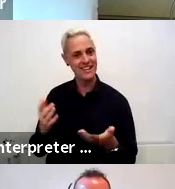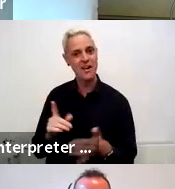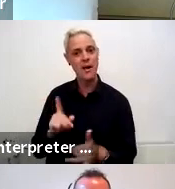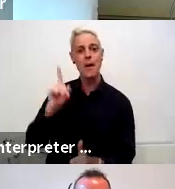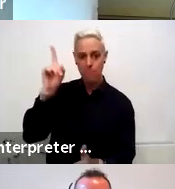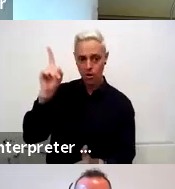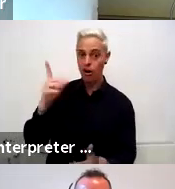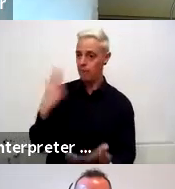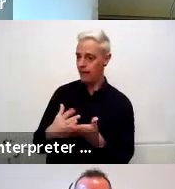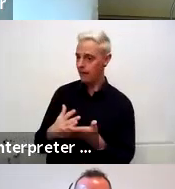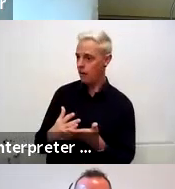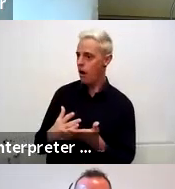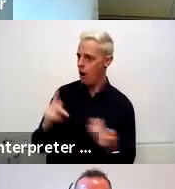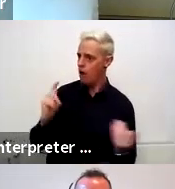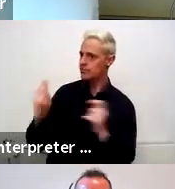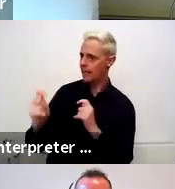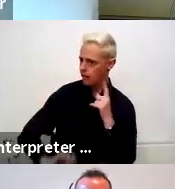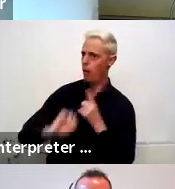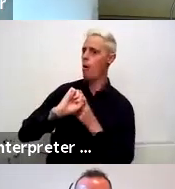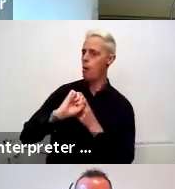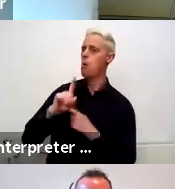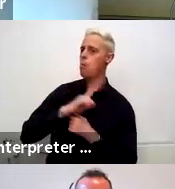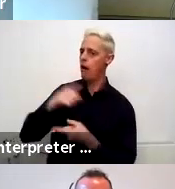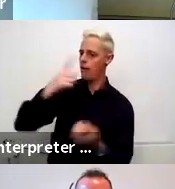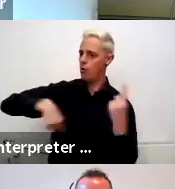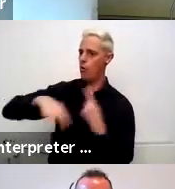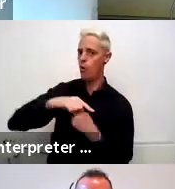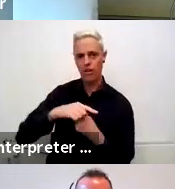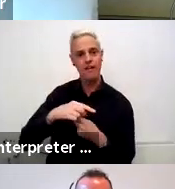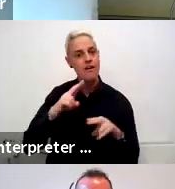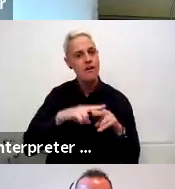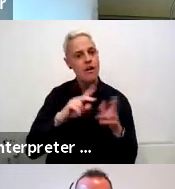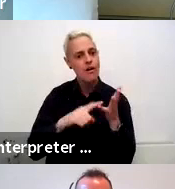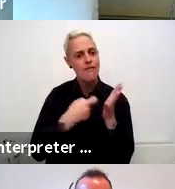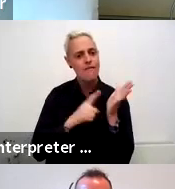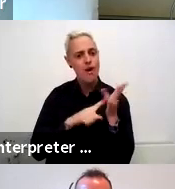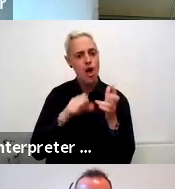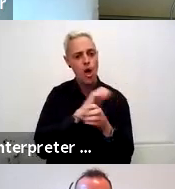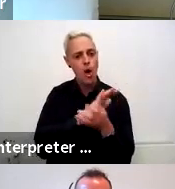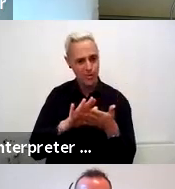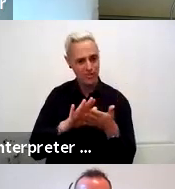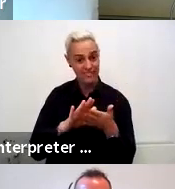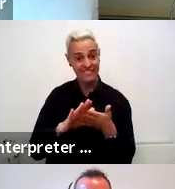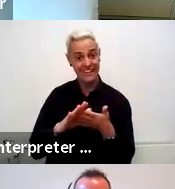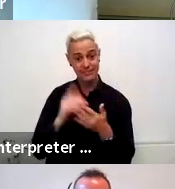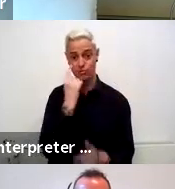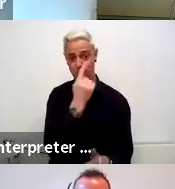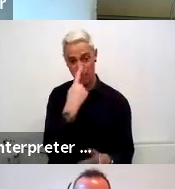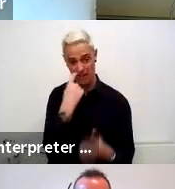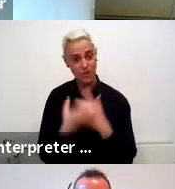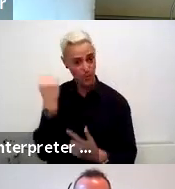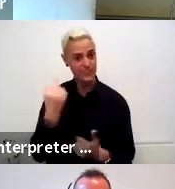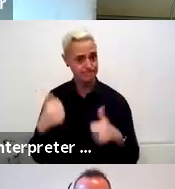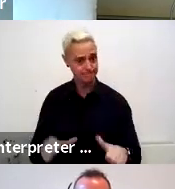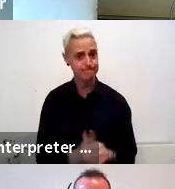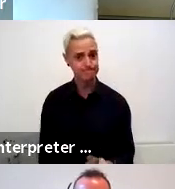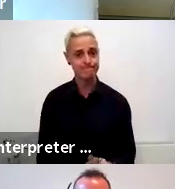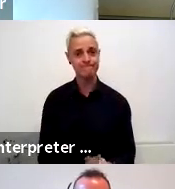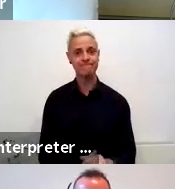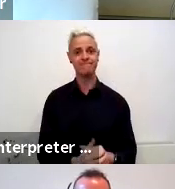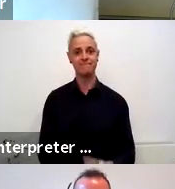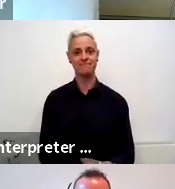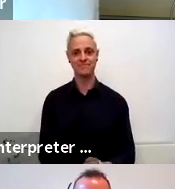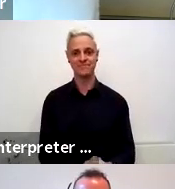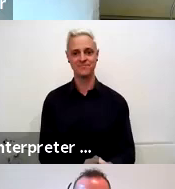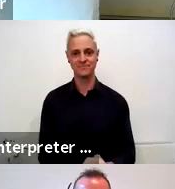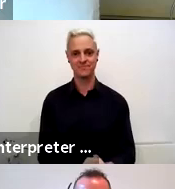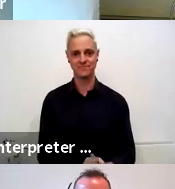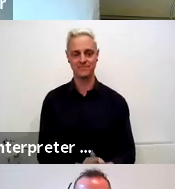I've been turned around over the past few years, because think fellow is shown as we can do it and I think now's the time to do it.